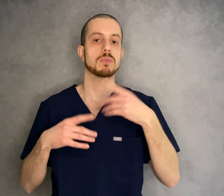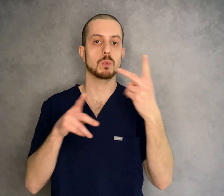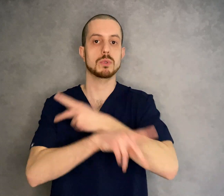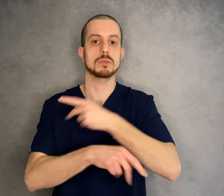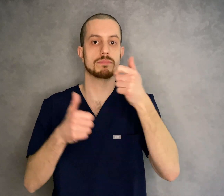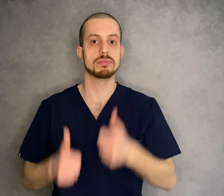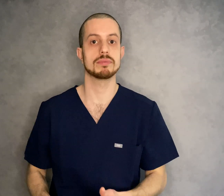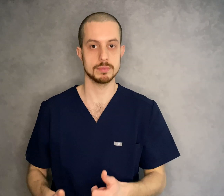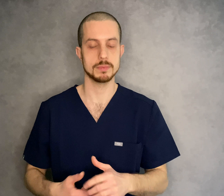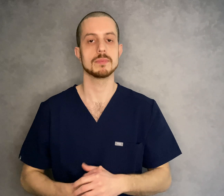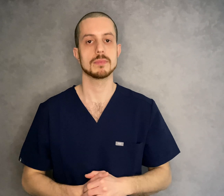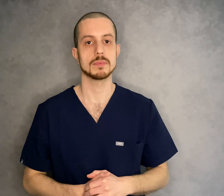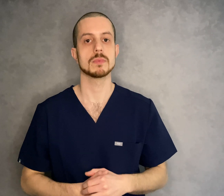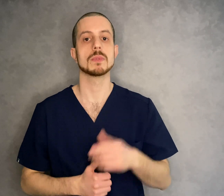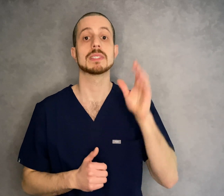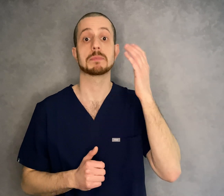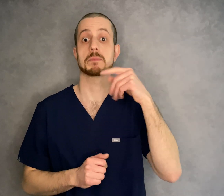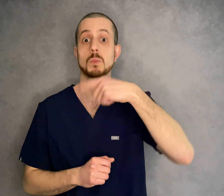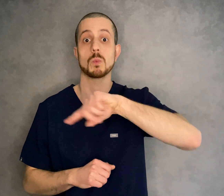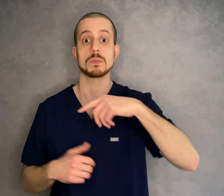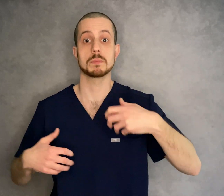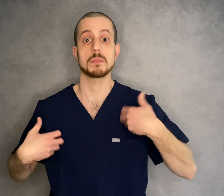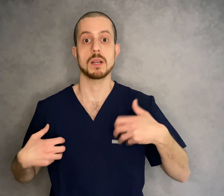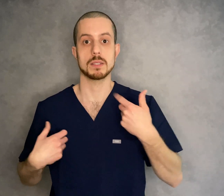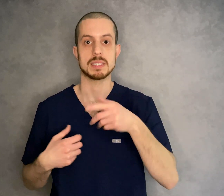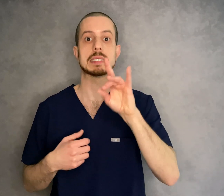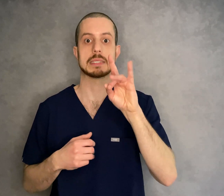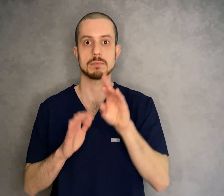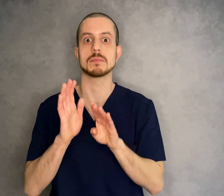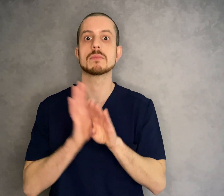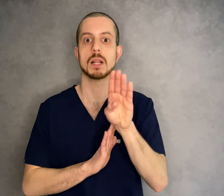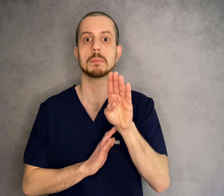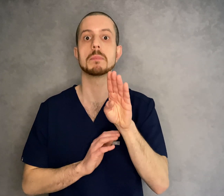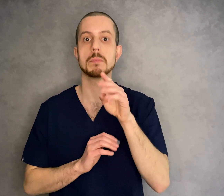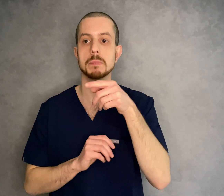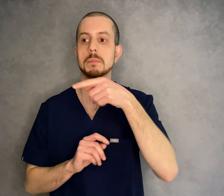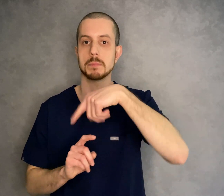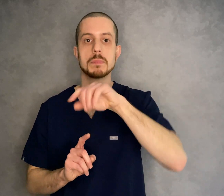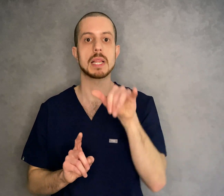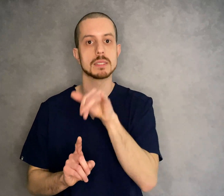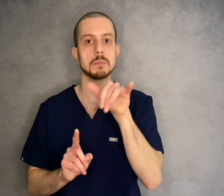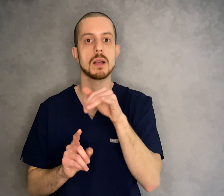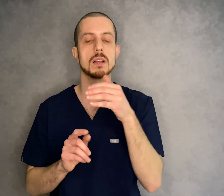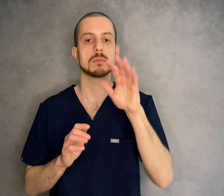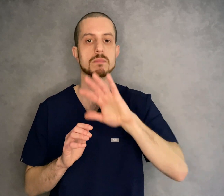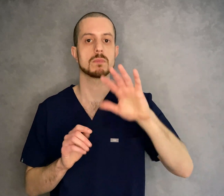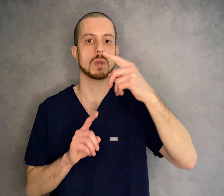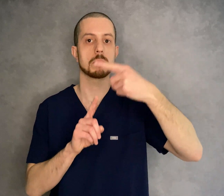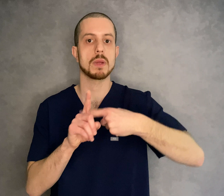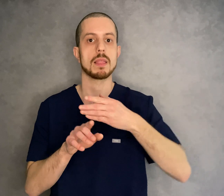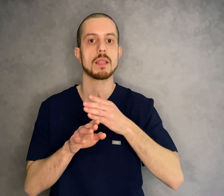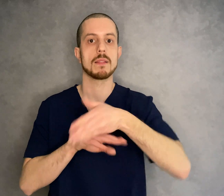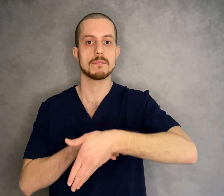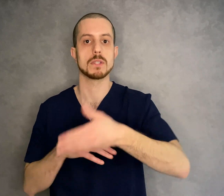the body and causing damage. It appears that those macaques did develop antibodies about a month after